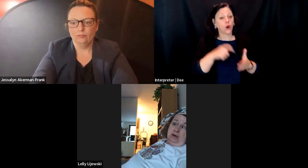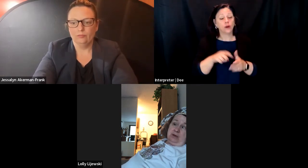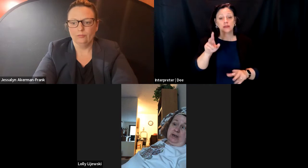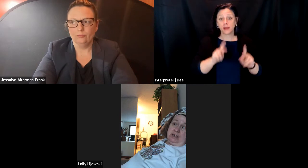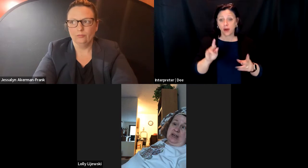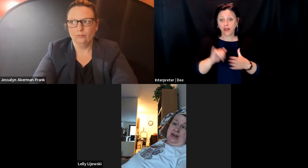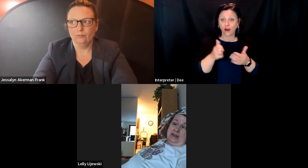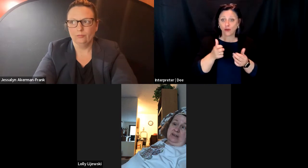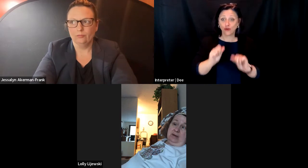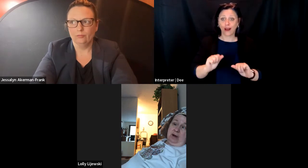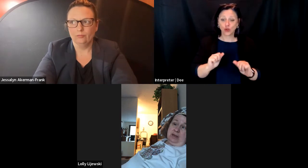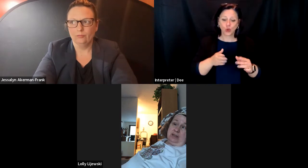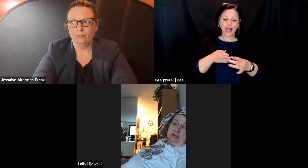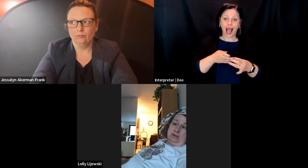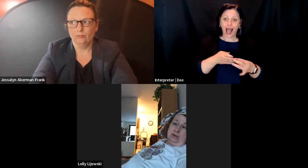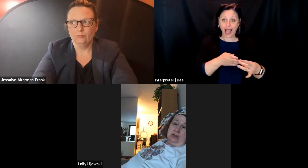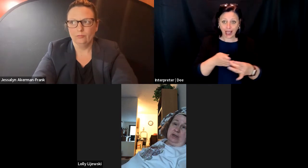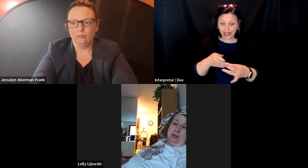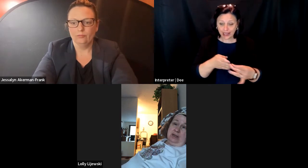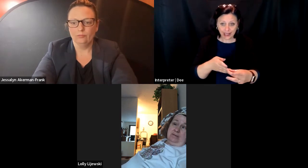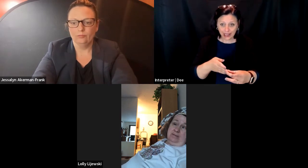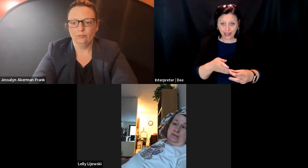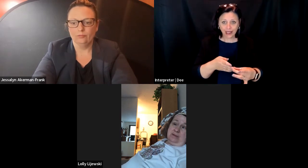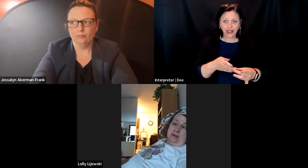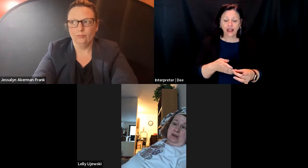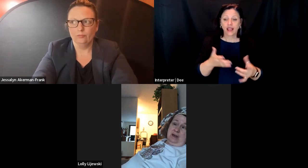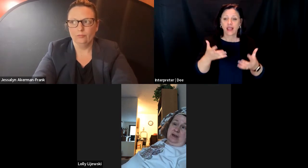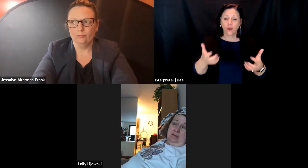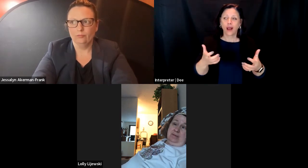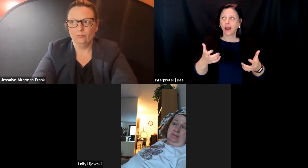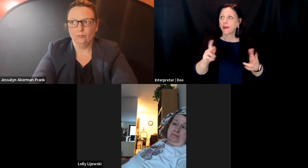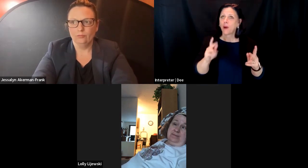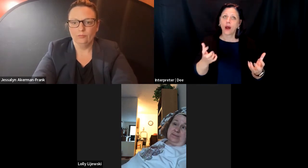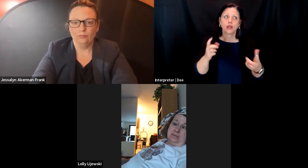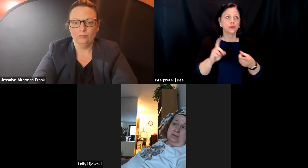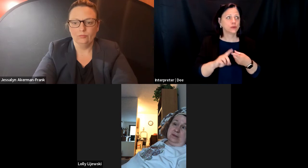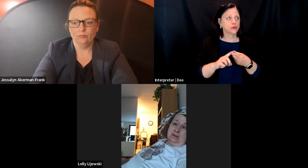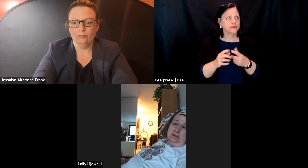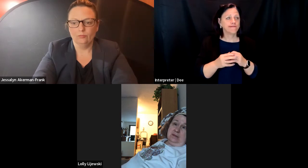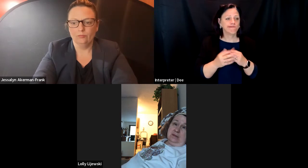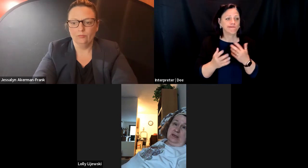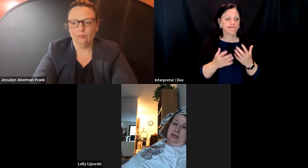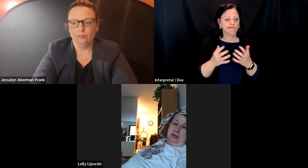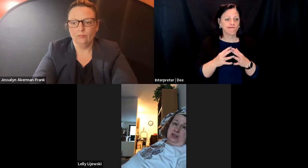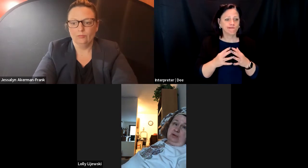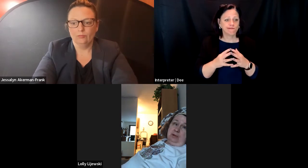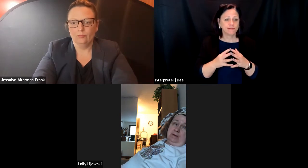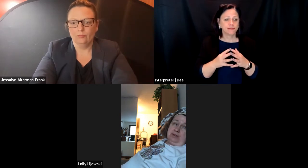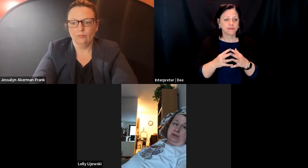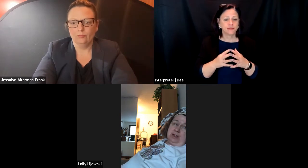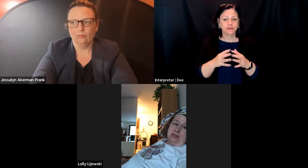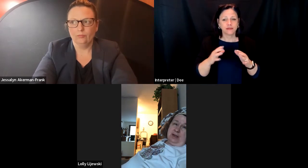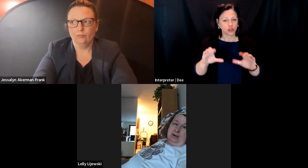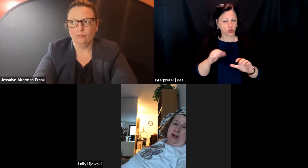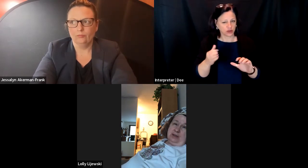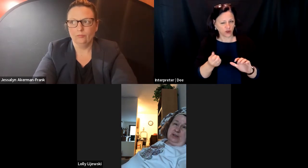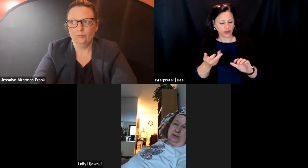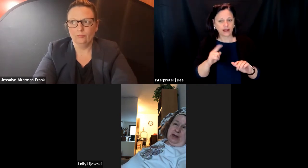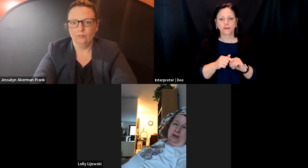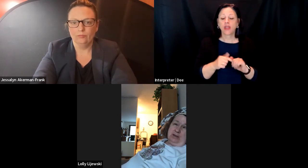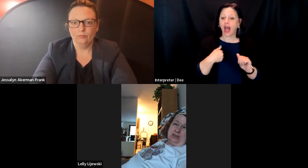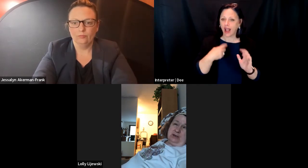they can touch you, so I think it's always best to ask.